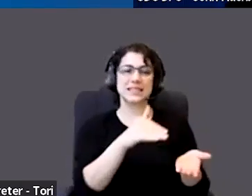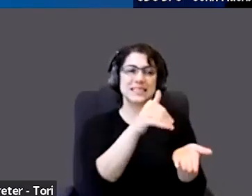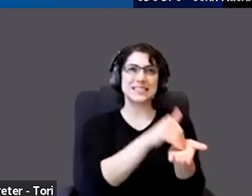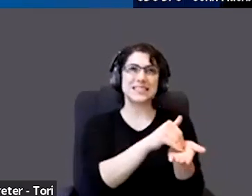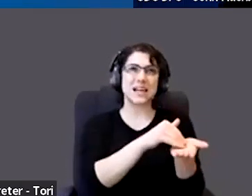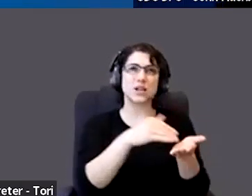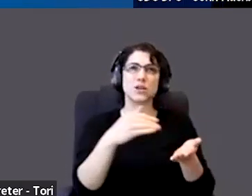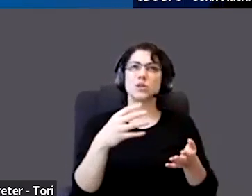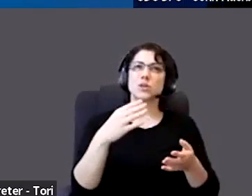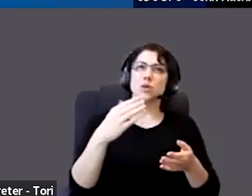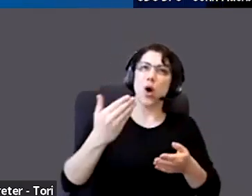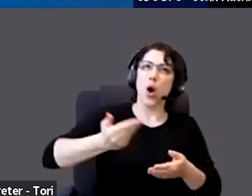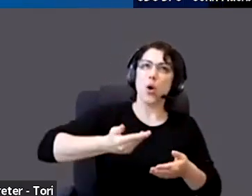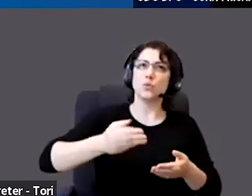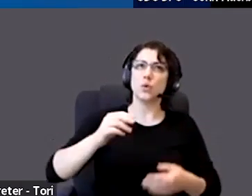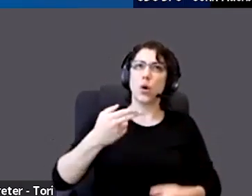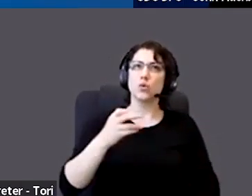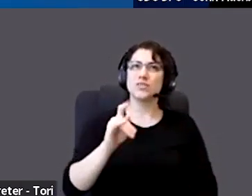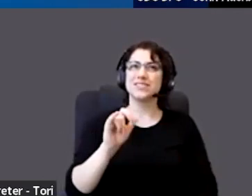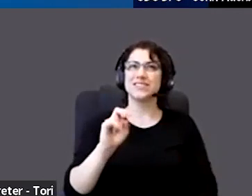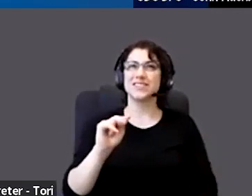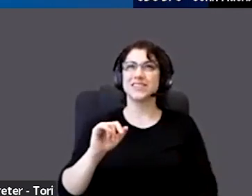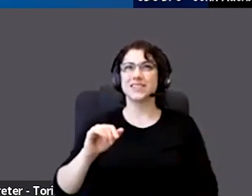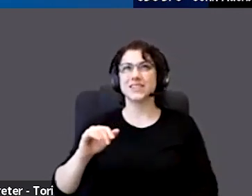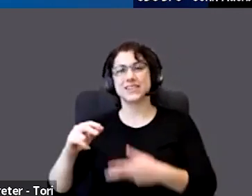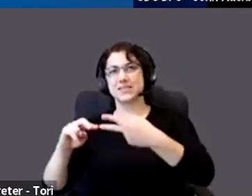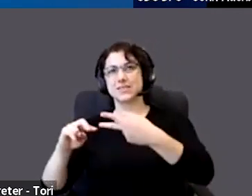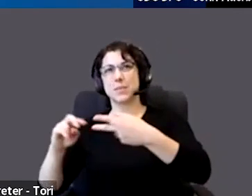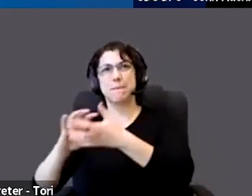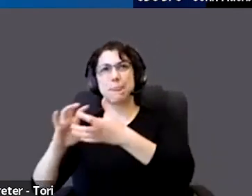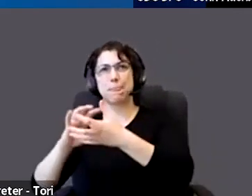Is the central hosting -- you may have said this, but I just missed it; would that mean